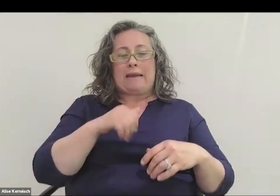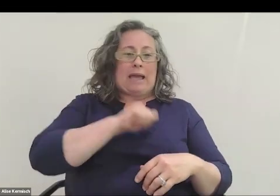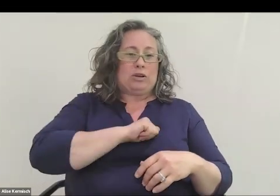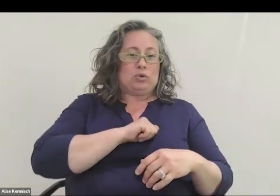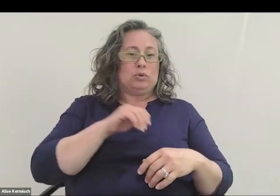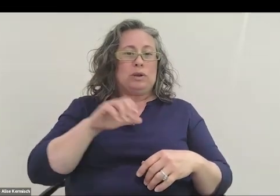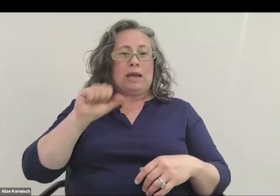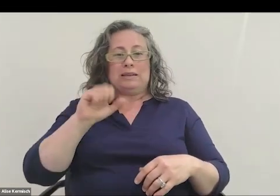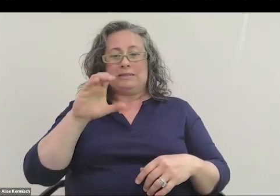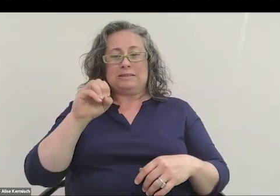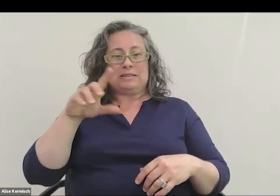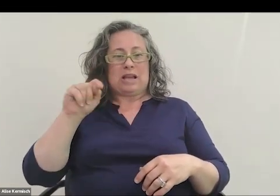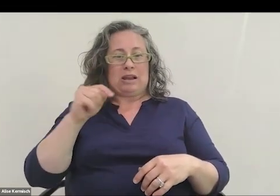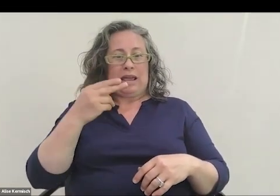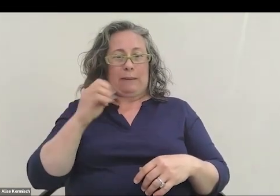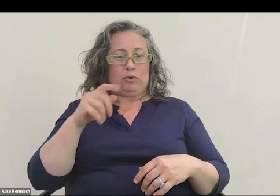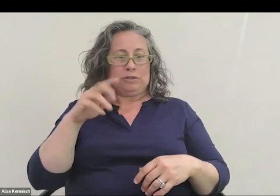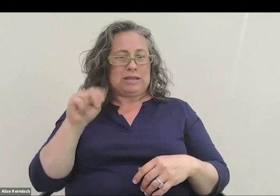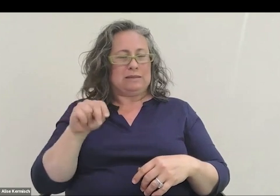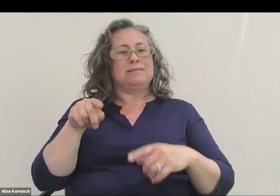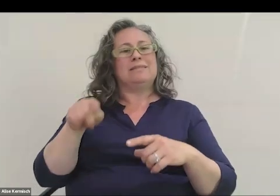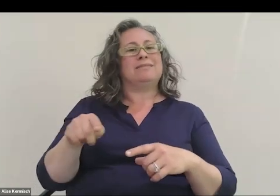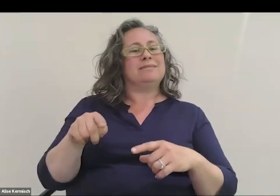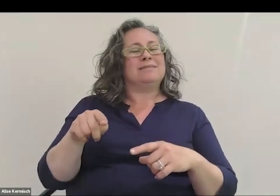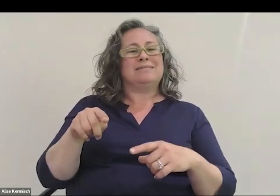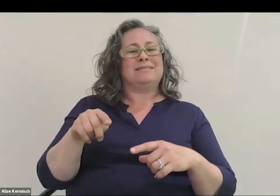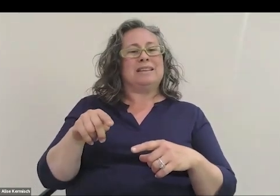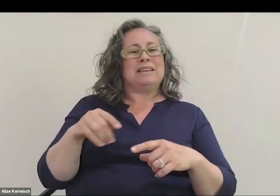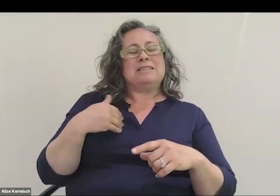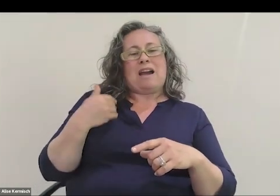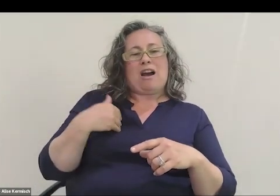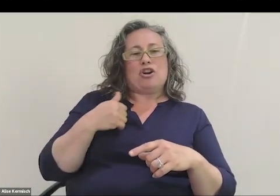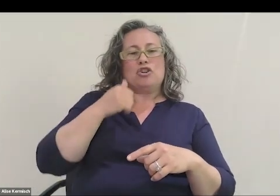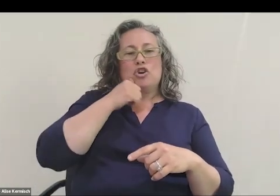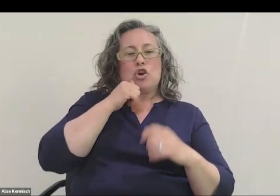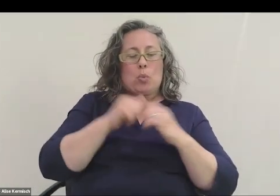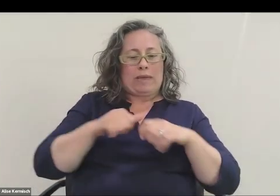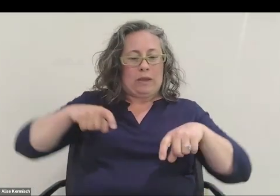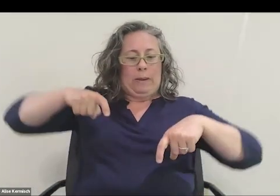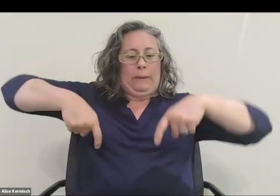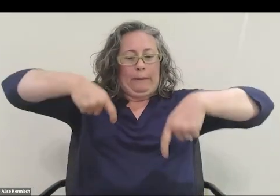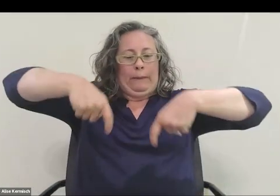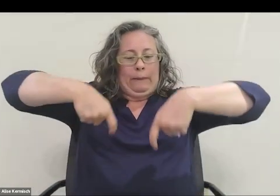This image did not age well because this is a young girl on running blades next to a man on running blades